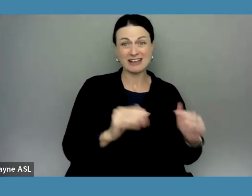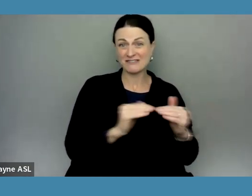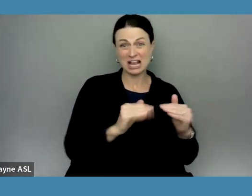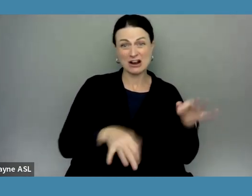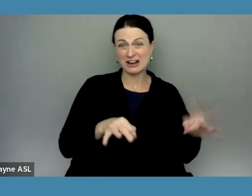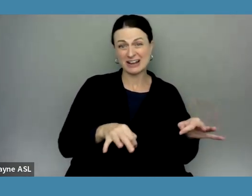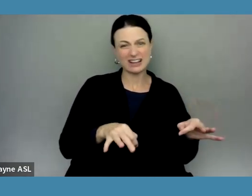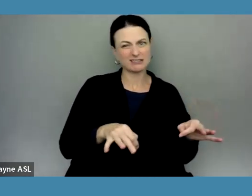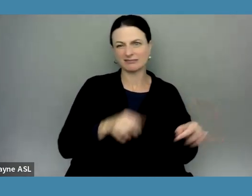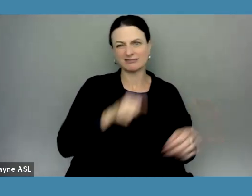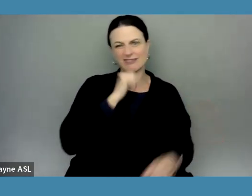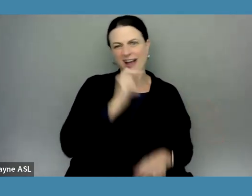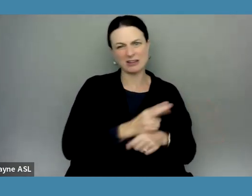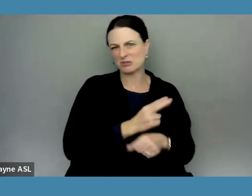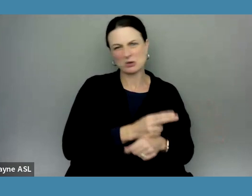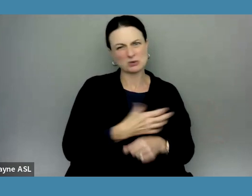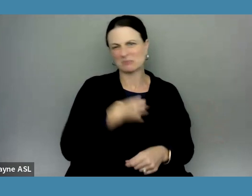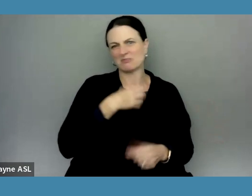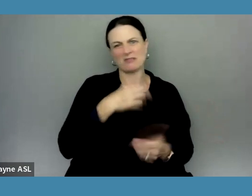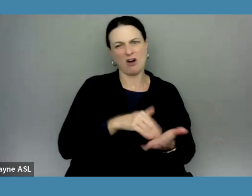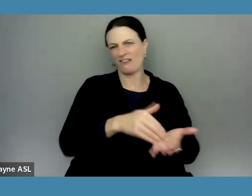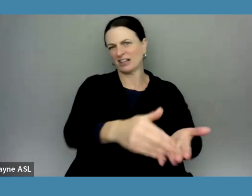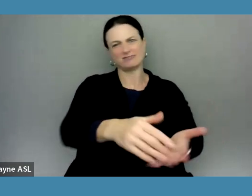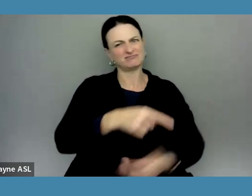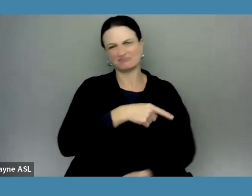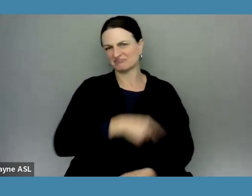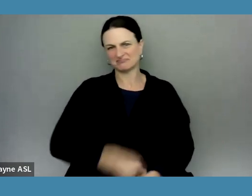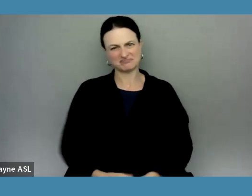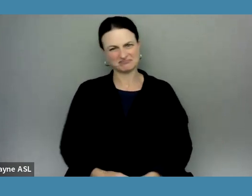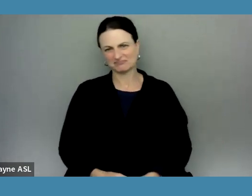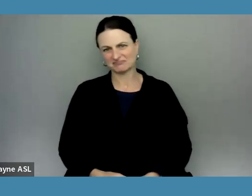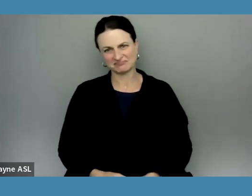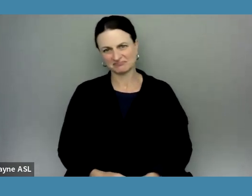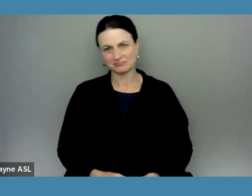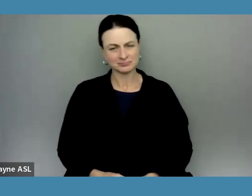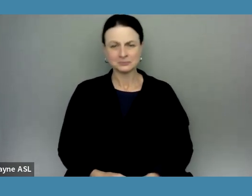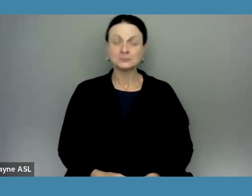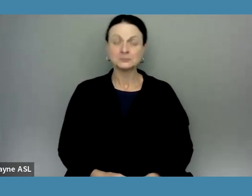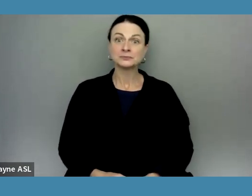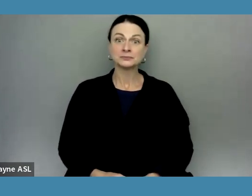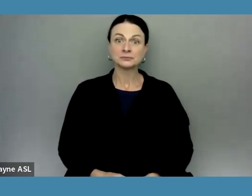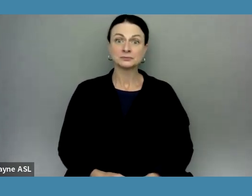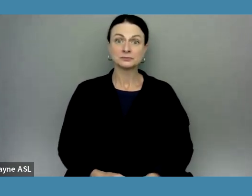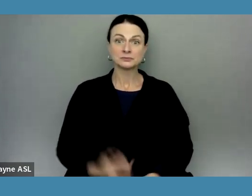don't use objections very often. So the ones that are, you know,